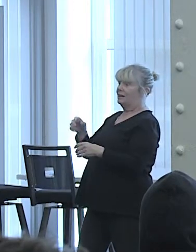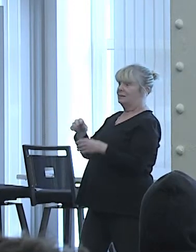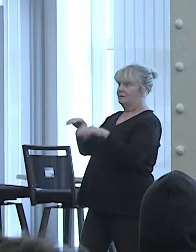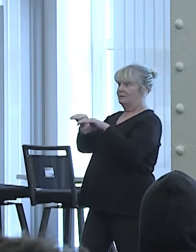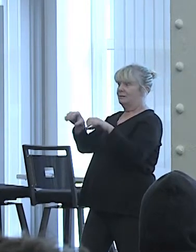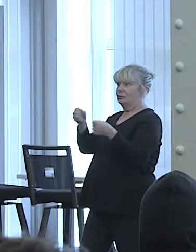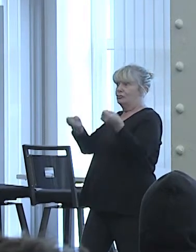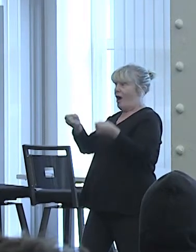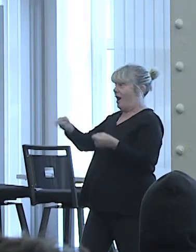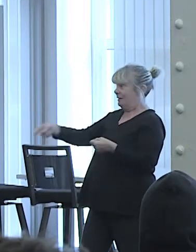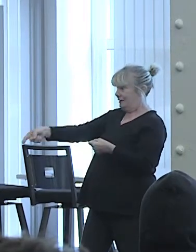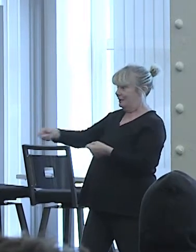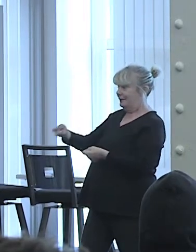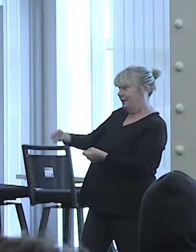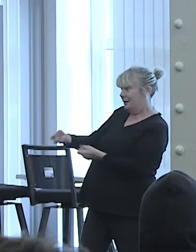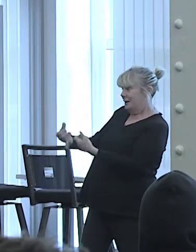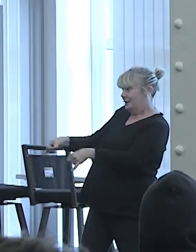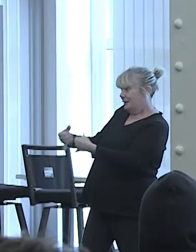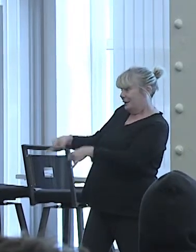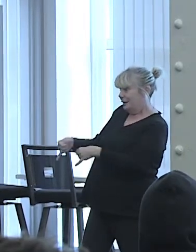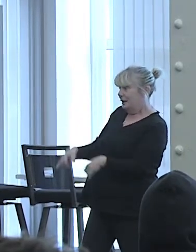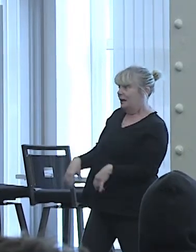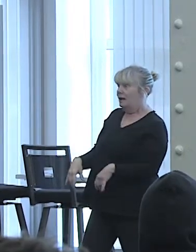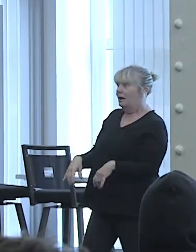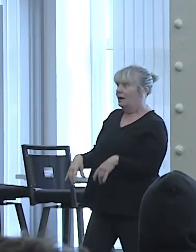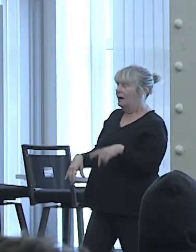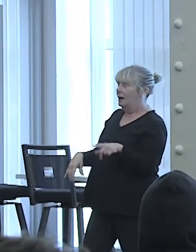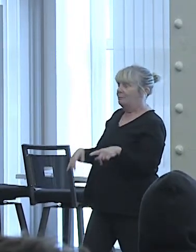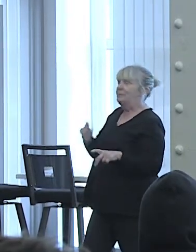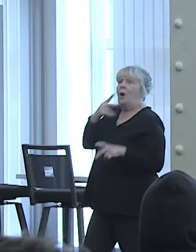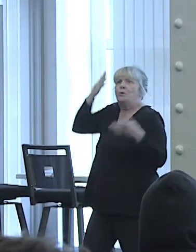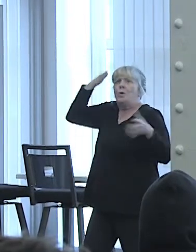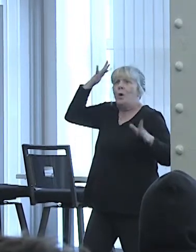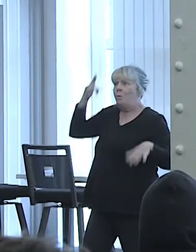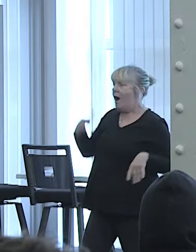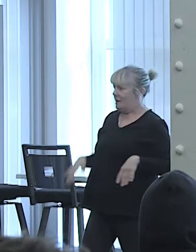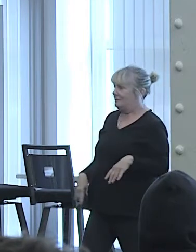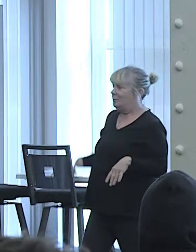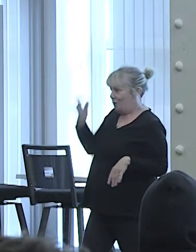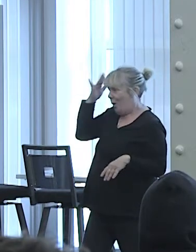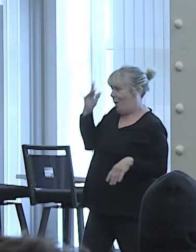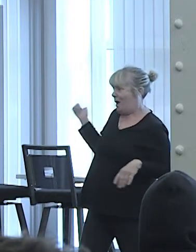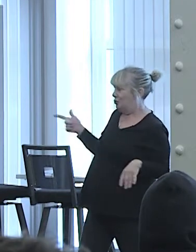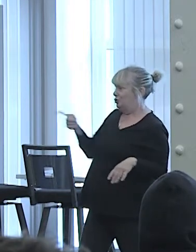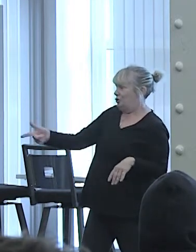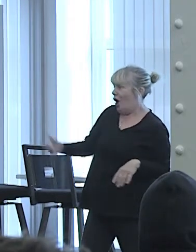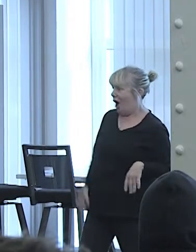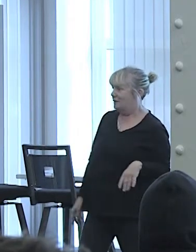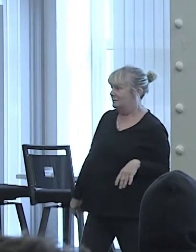Others will claim, we don't know why. We know why. We know exactly why the police were called.